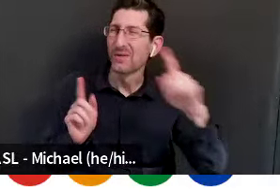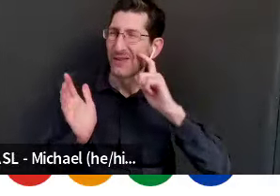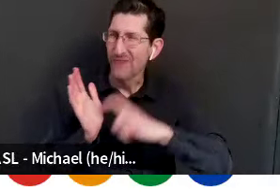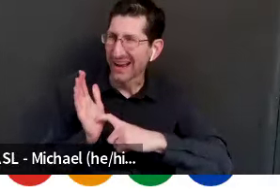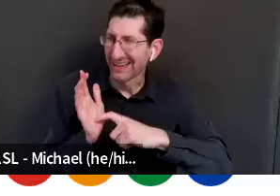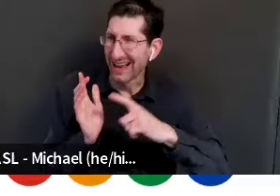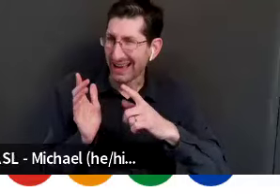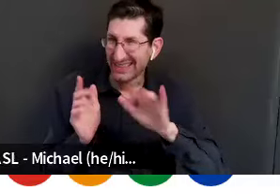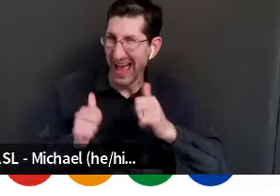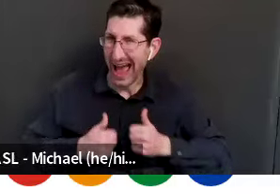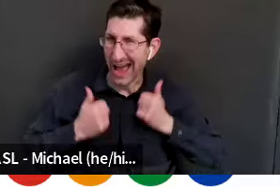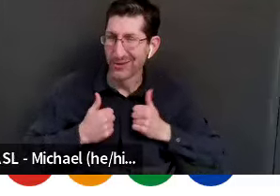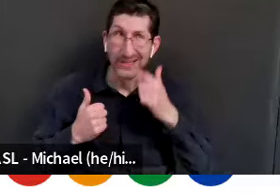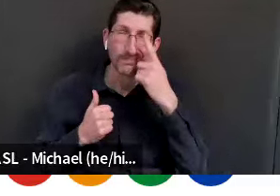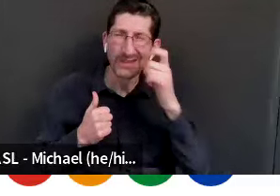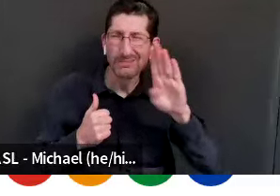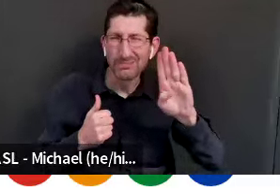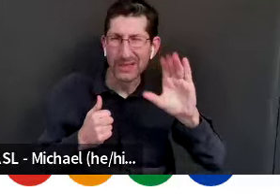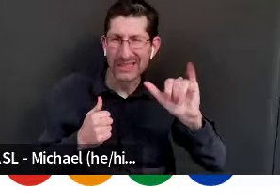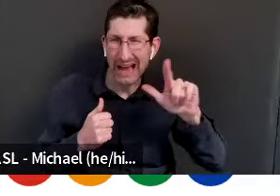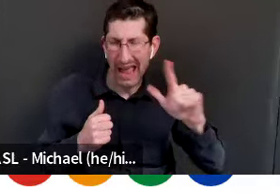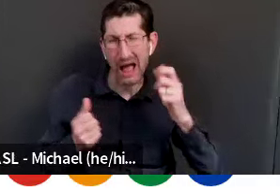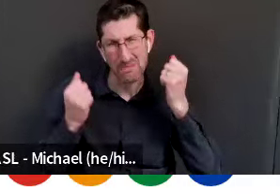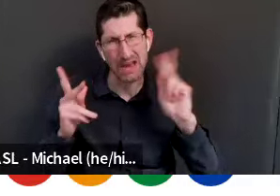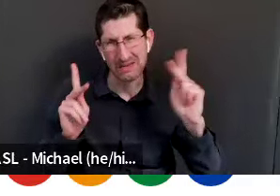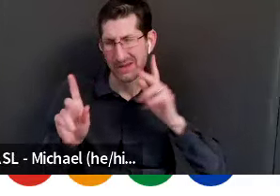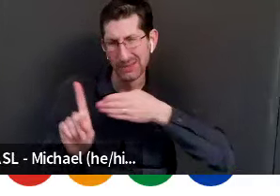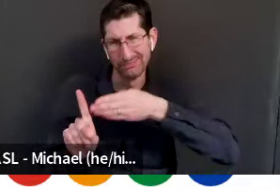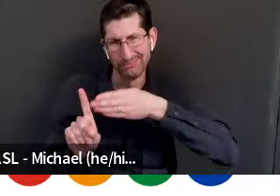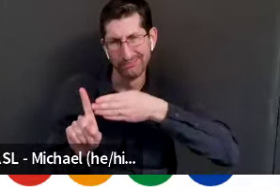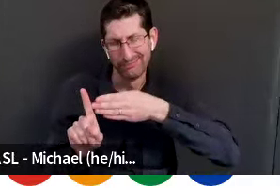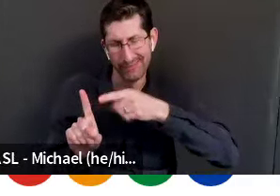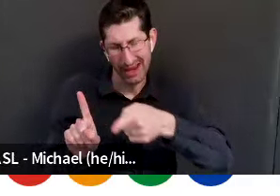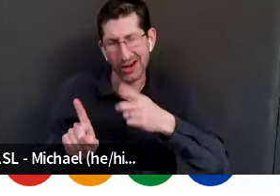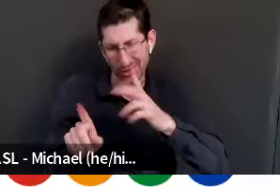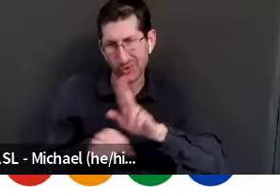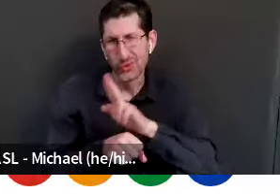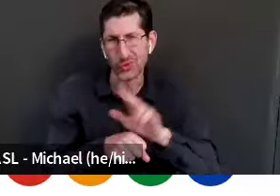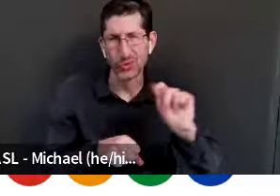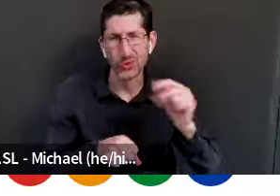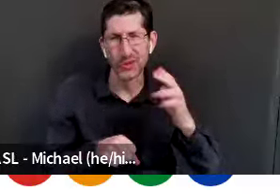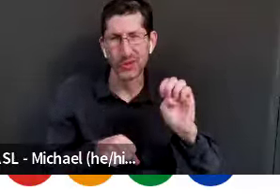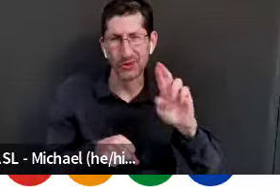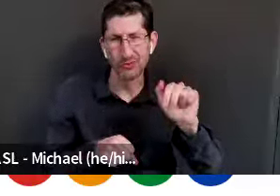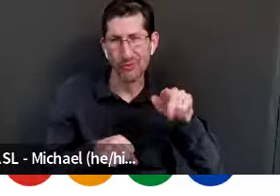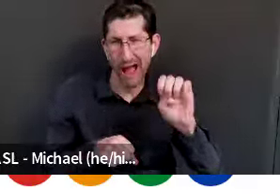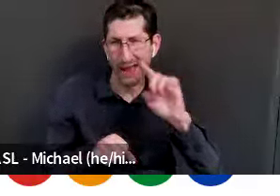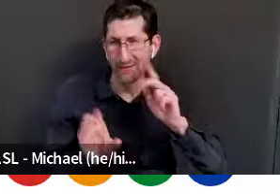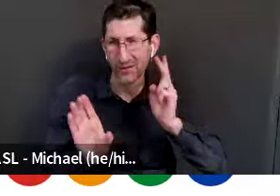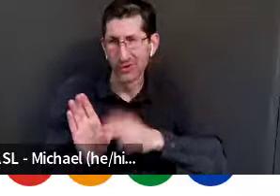I DON'T KNOW IF THEY RECOGNIZED THE LOCATION OF BCIL. I'M SURE MANY PEOPLE TAKE THE RIDE THERE. THAT'S THE BOSTON CENTER FOR